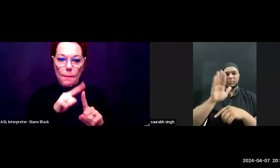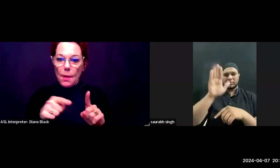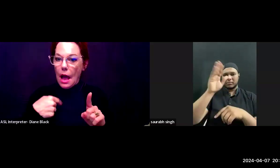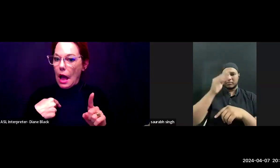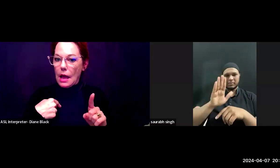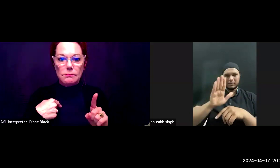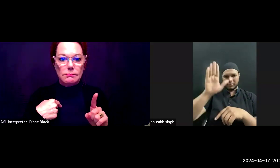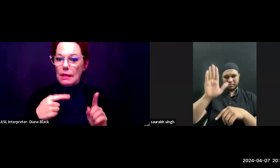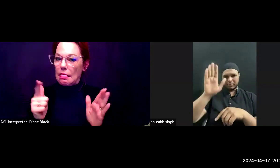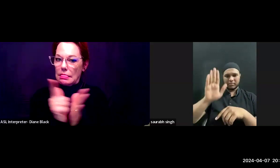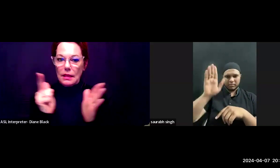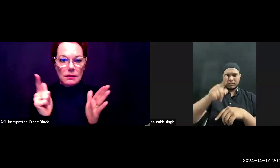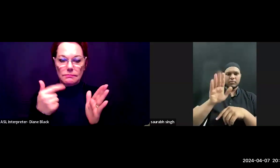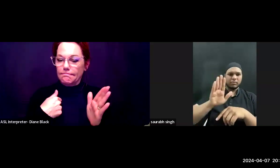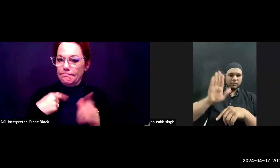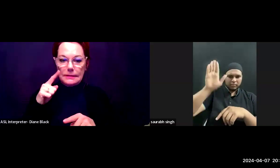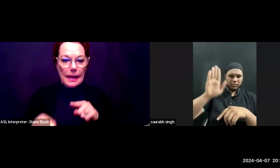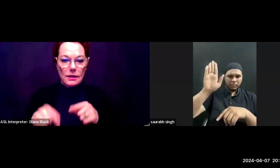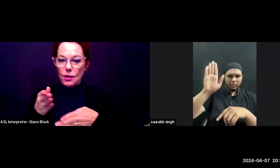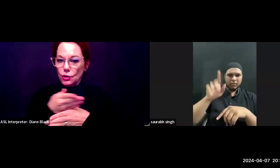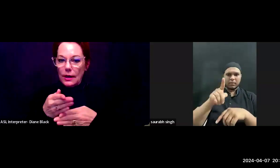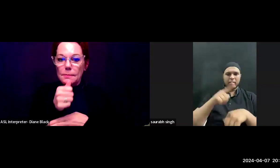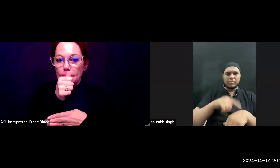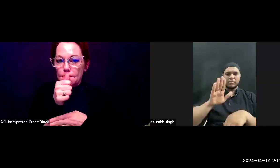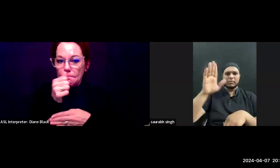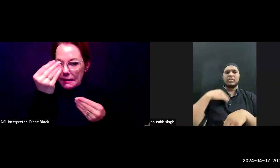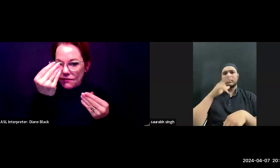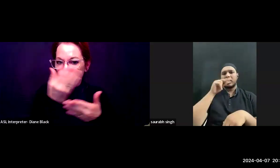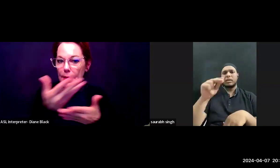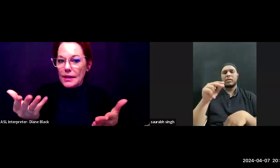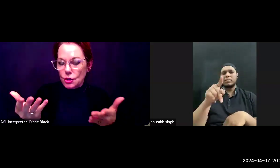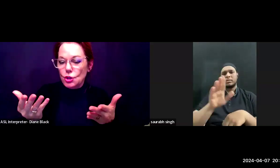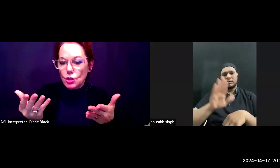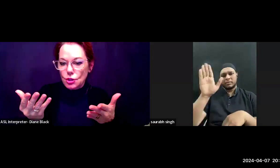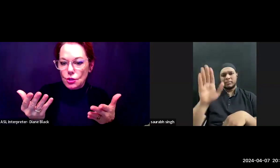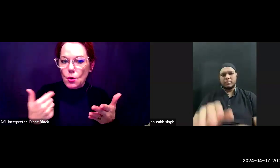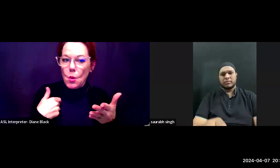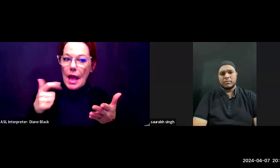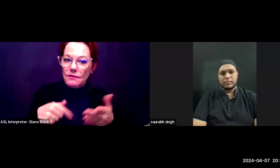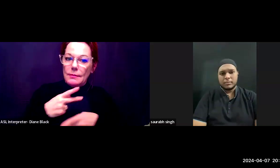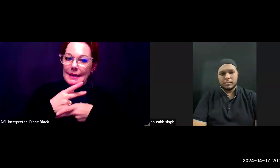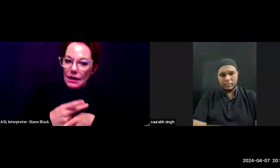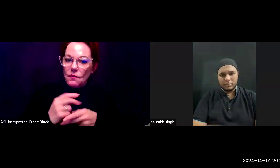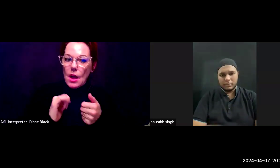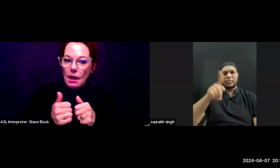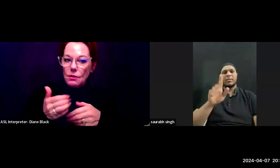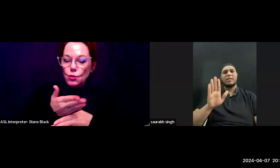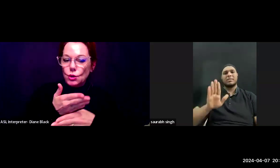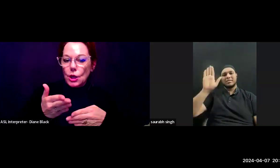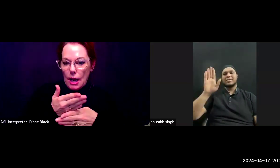we have to be ethiically careful about how we deal with these things. so therefore we have issues on